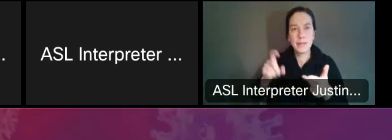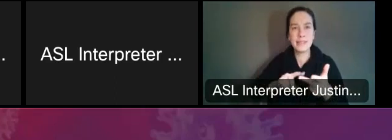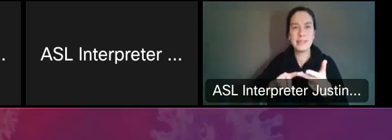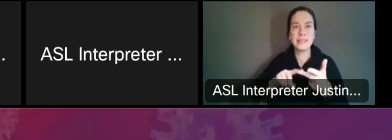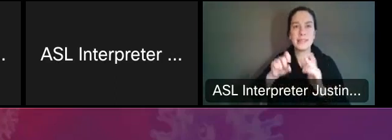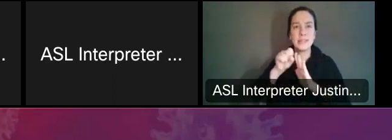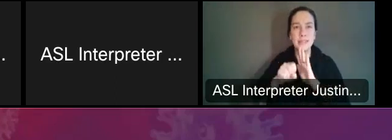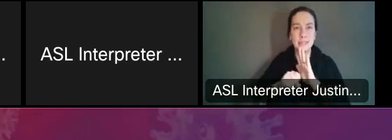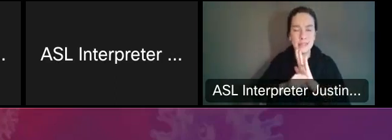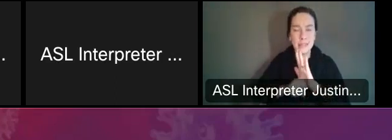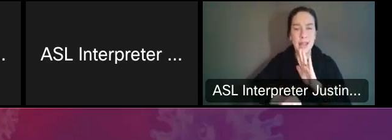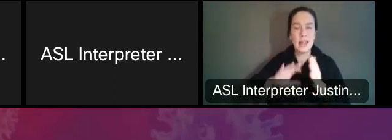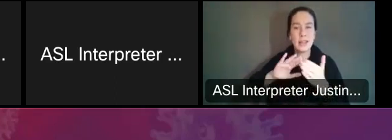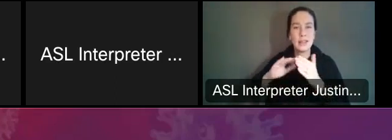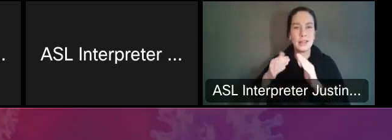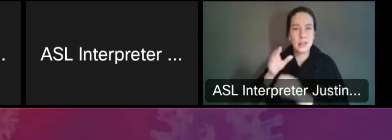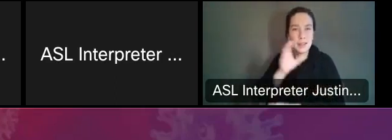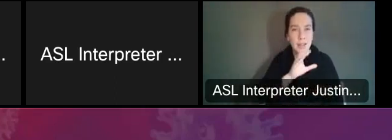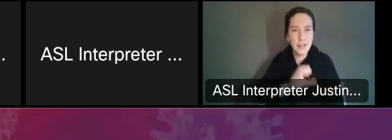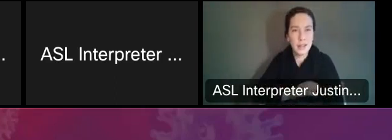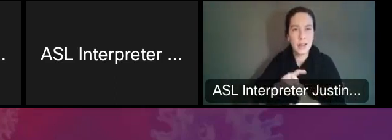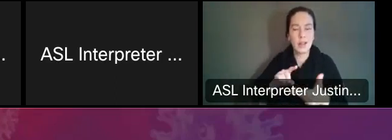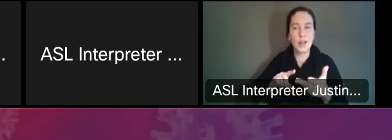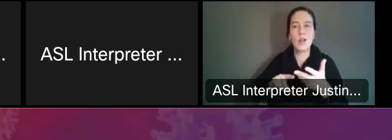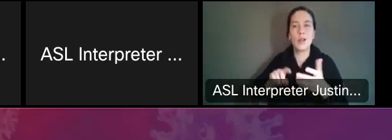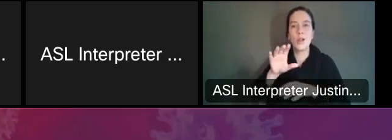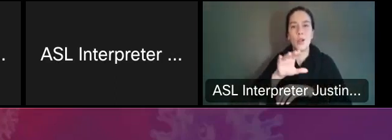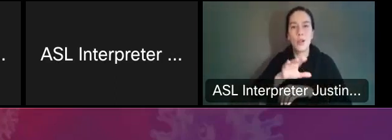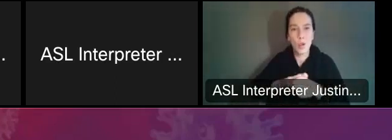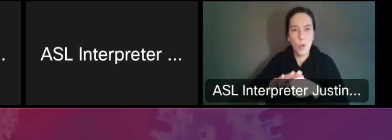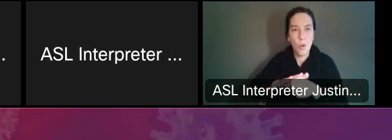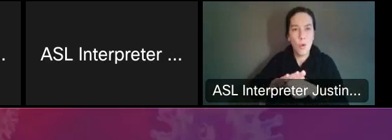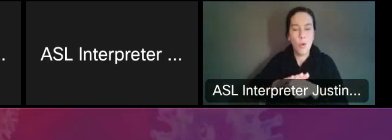Local public health agencies, tribal, health agencies and others.